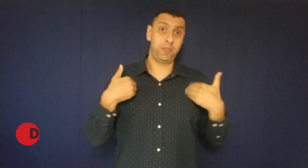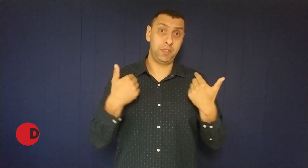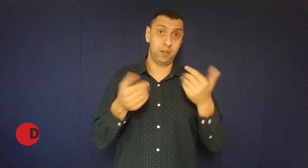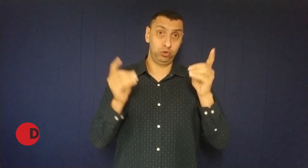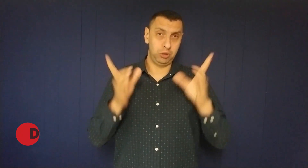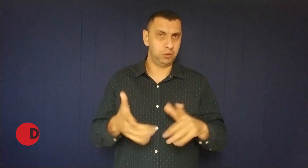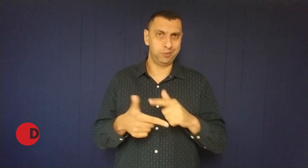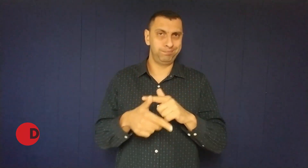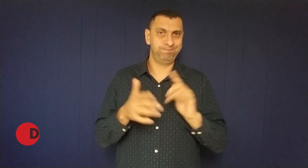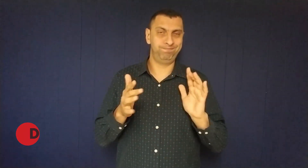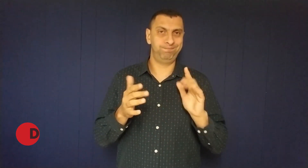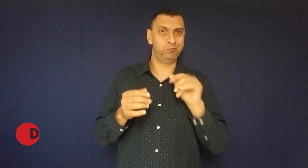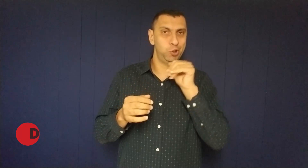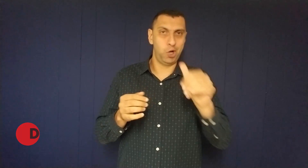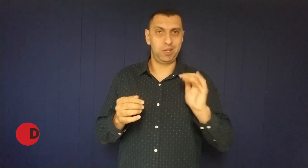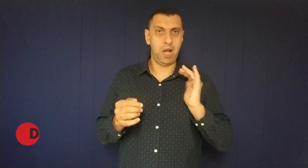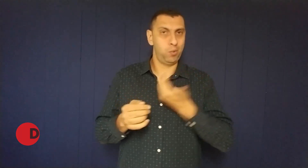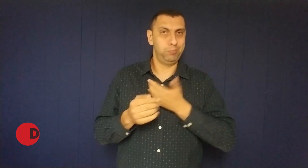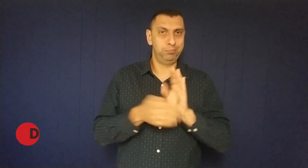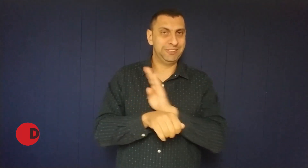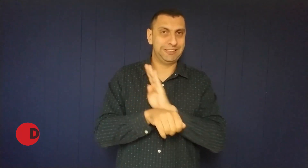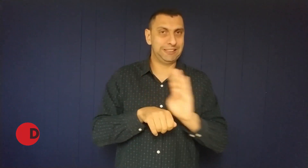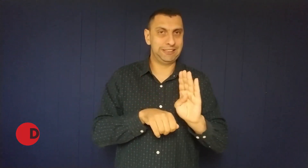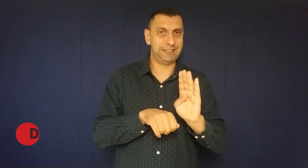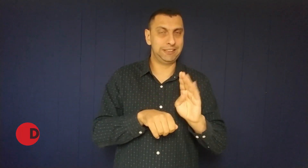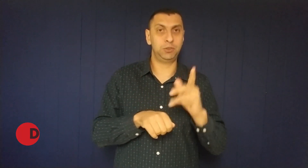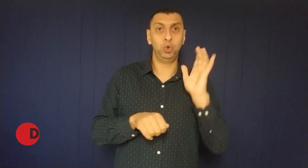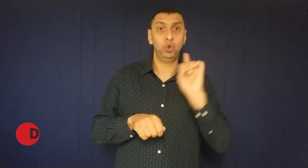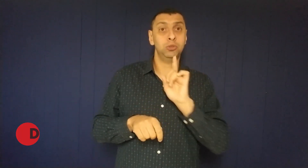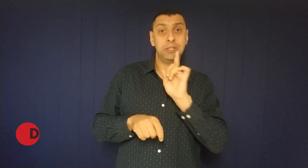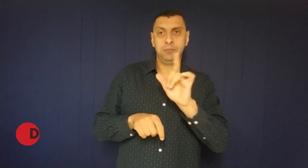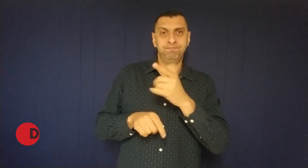Director is not our business.